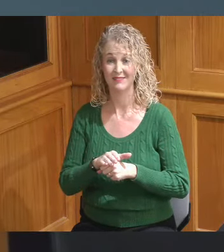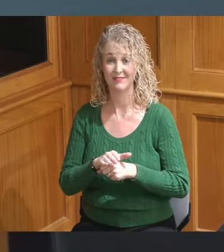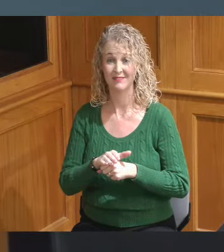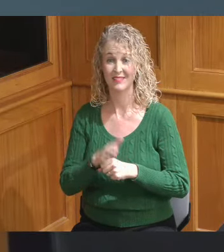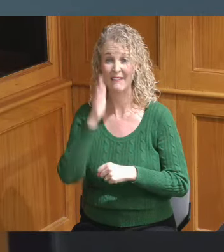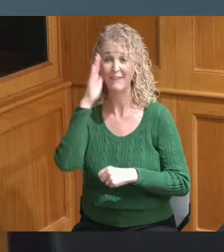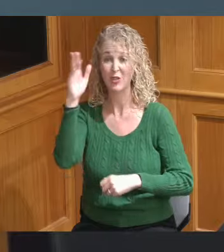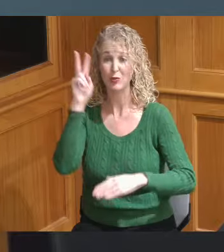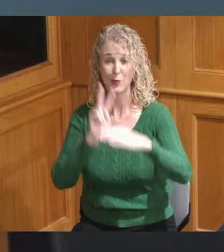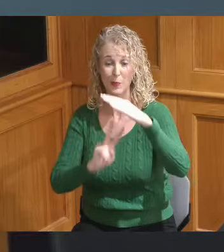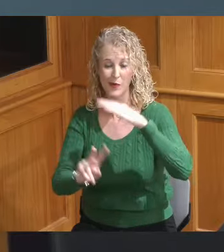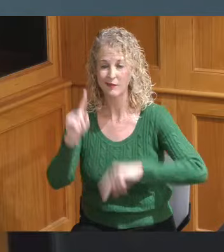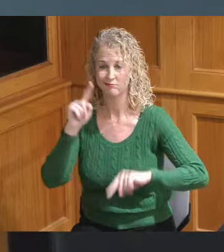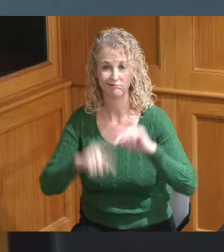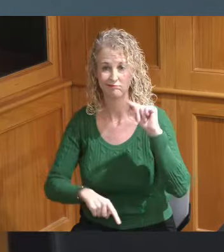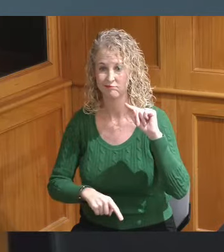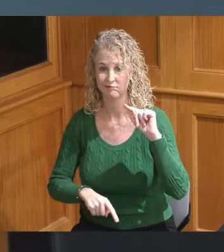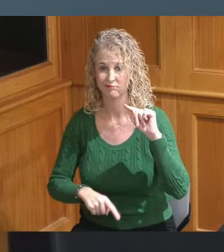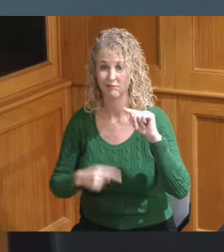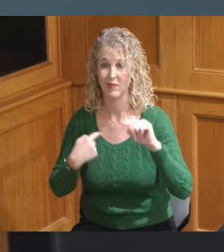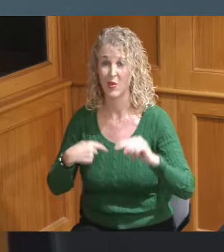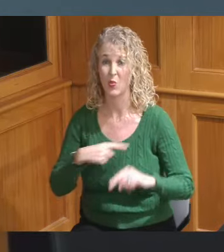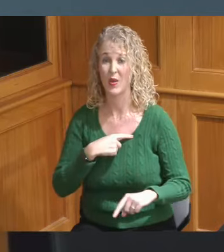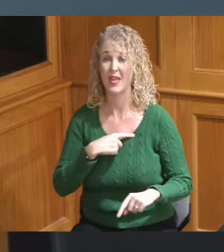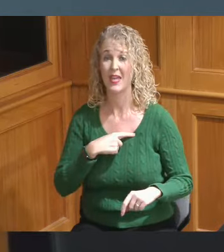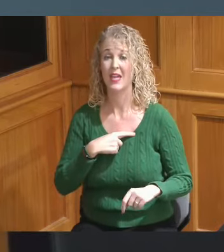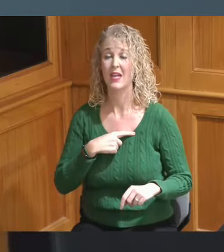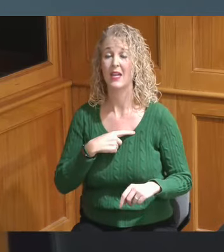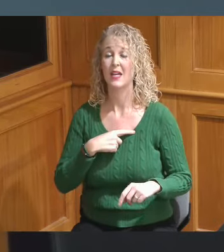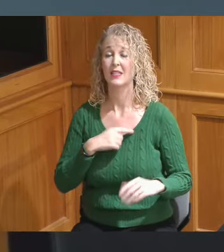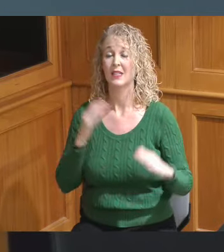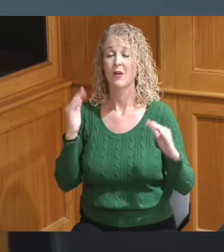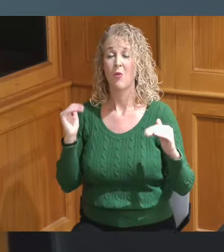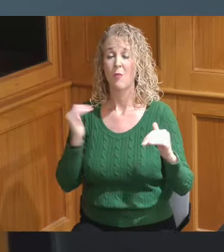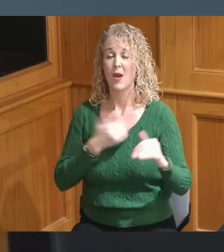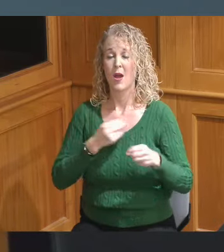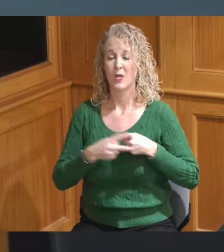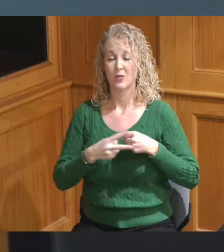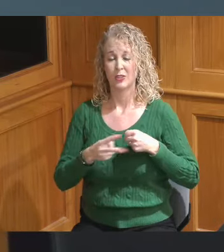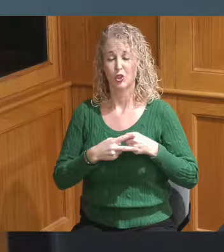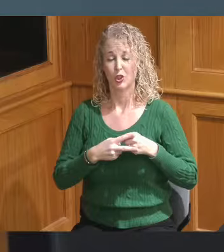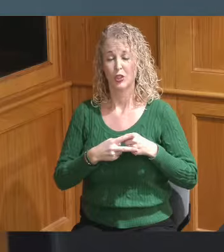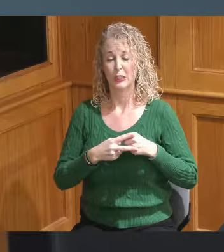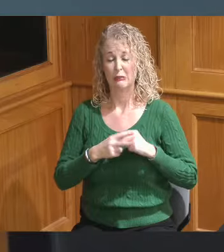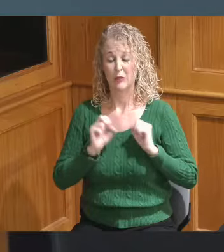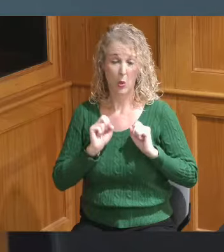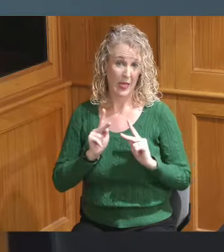come forward and we're hoping that our reserve will handle it. but if if not, we have to do